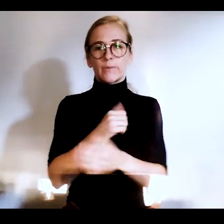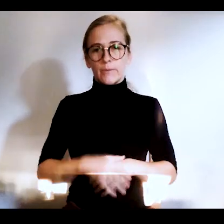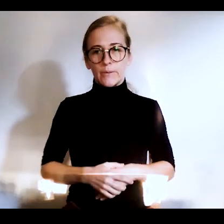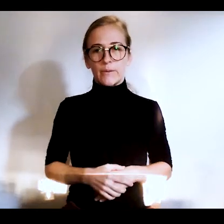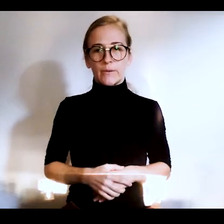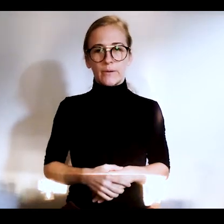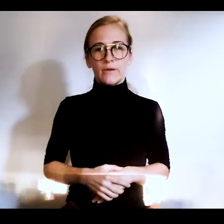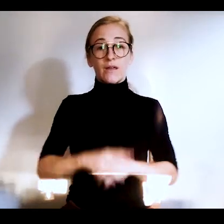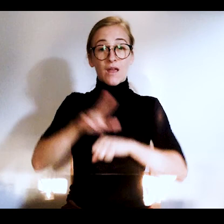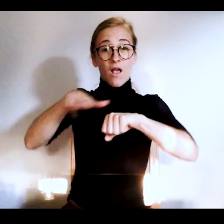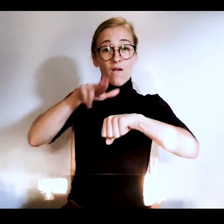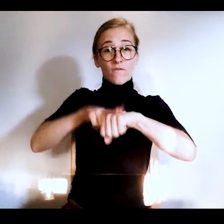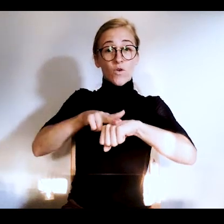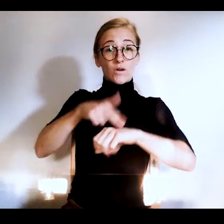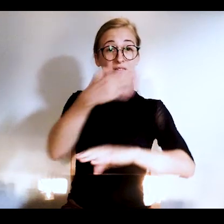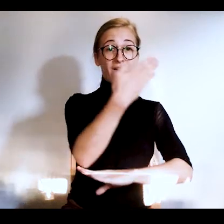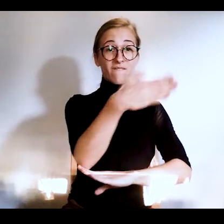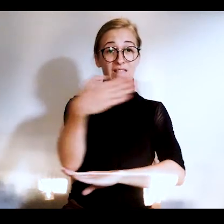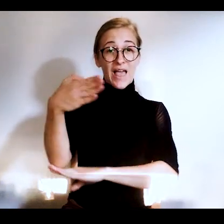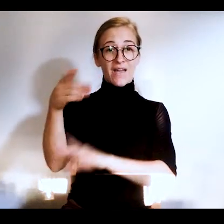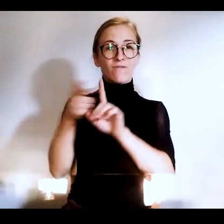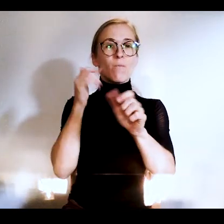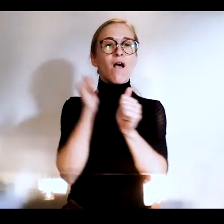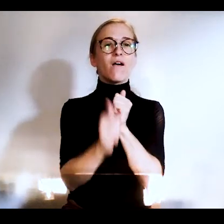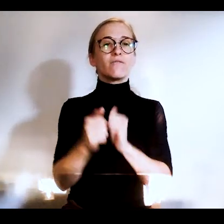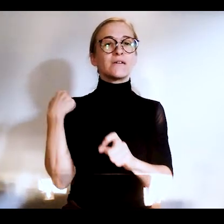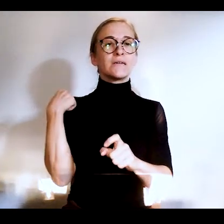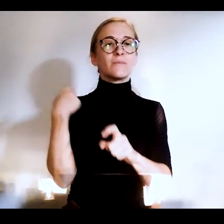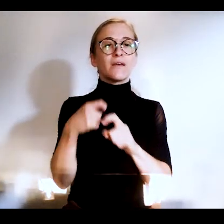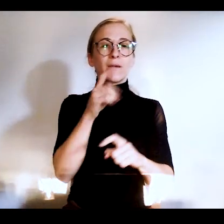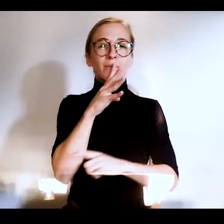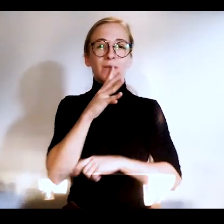Of course it has all the flags of all Spanish-speaking countries